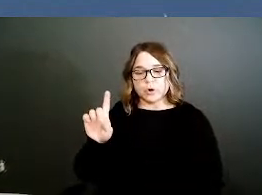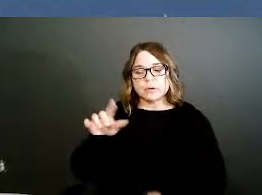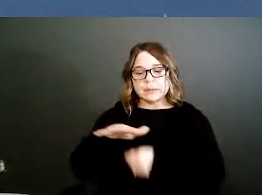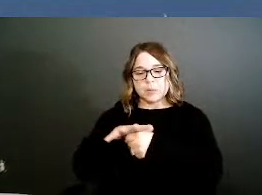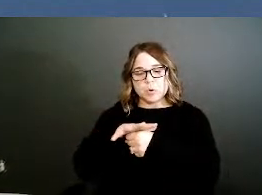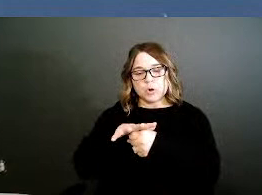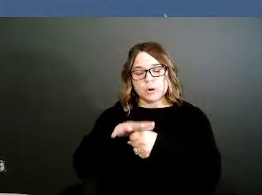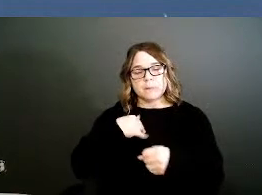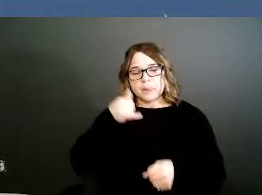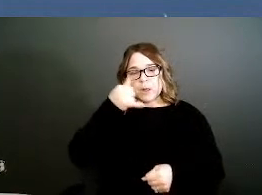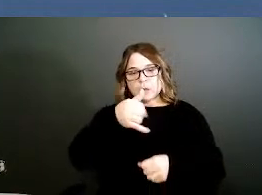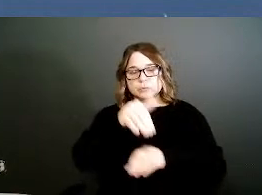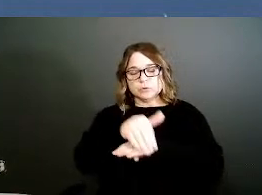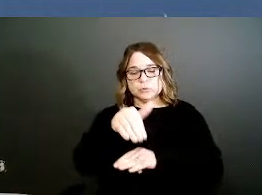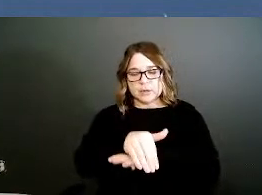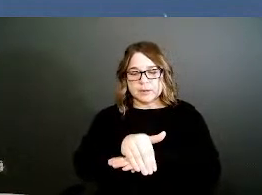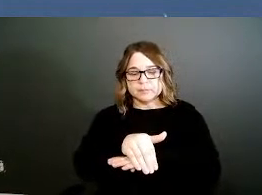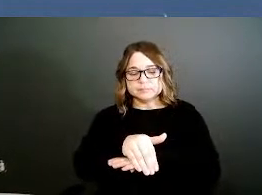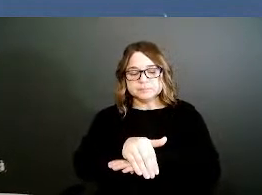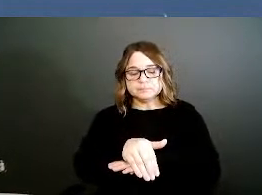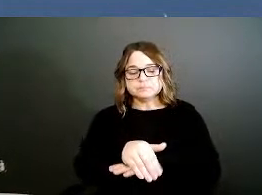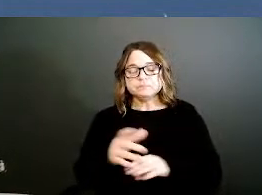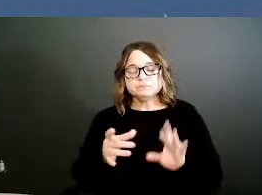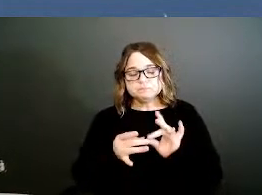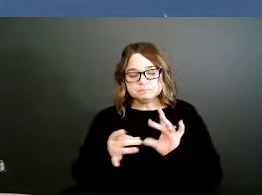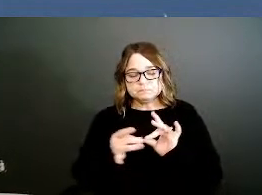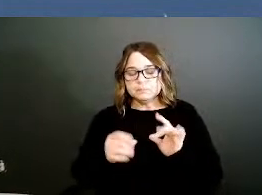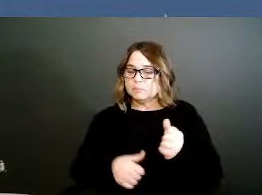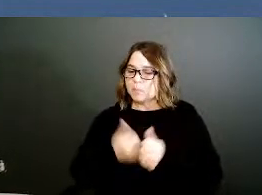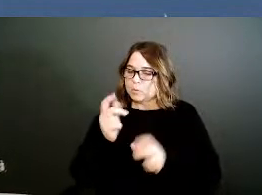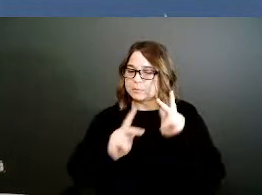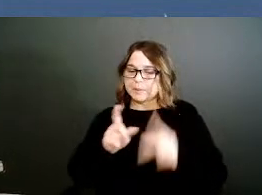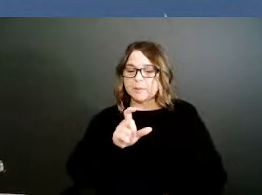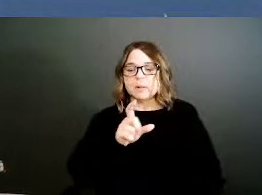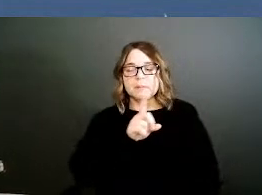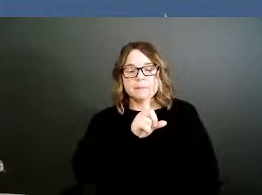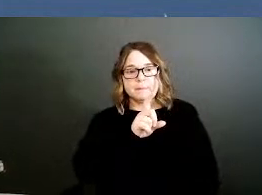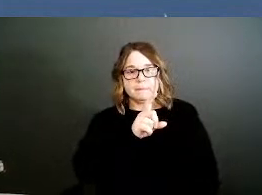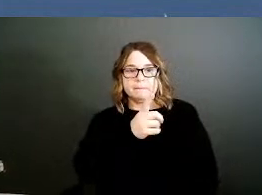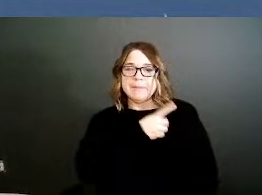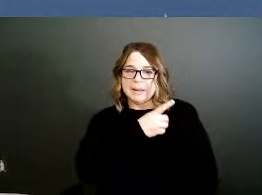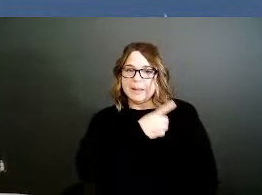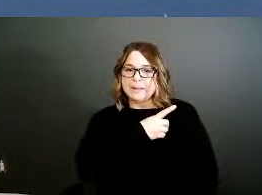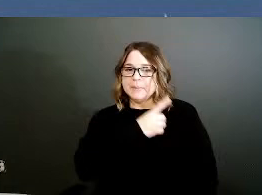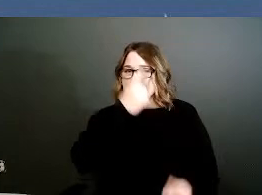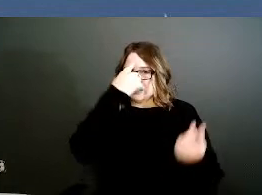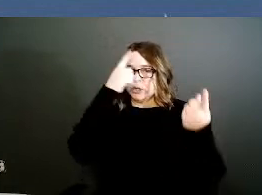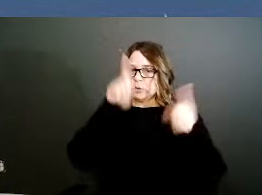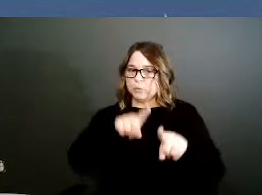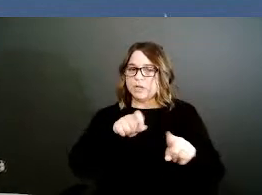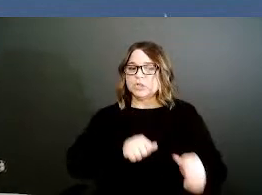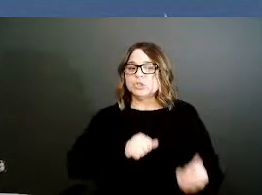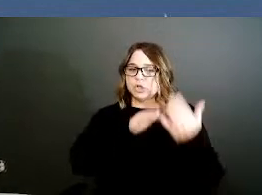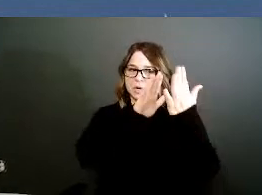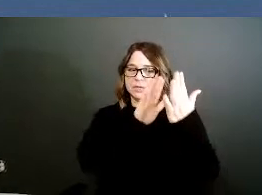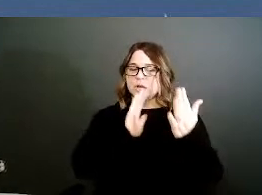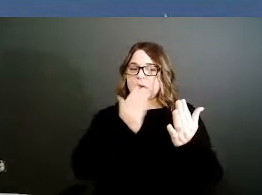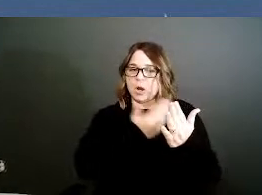AND I'M CALLING TONIGHT TO SAY THAT MOST CHANGE OUR APPROACH TO PUBLIC SAFETY. PEOPLE IN MINNEAPOLIS HAVE AGREED THIS YEAR THAT WE NEED TO YOU'VE HEARD A LOT OF THAT TONIGHT.